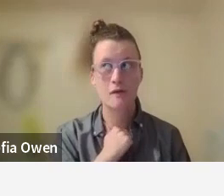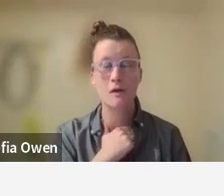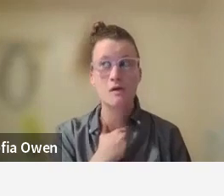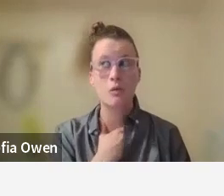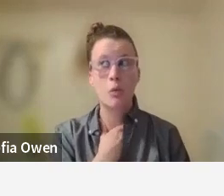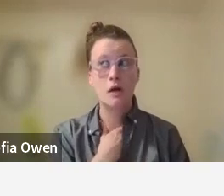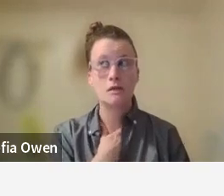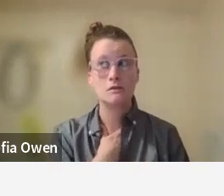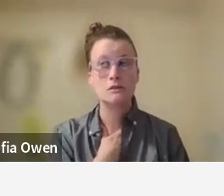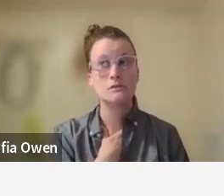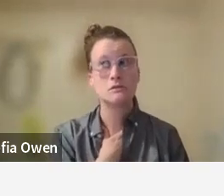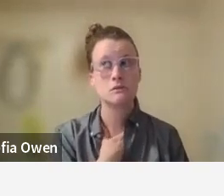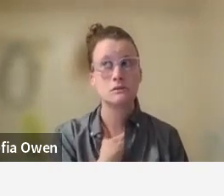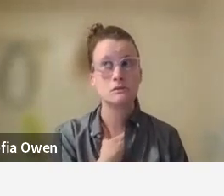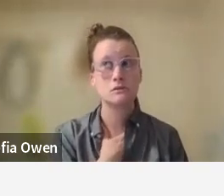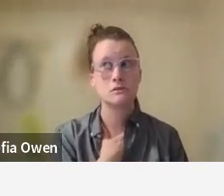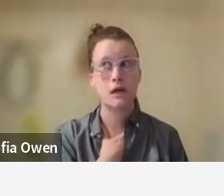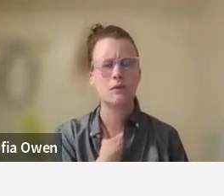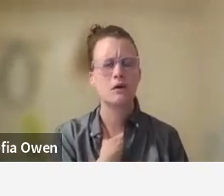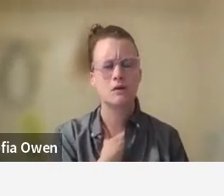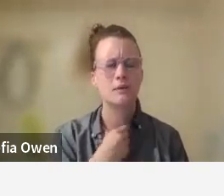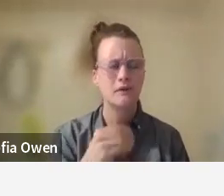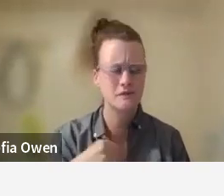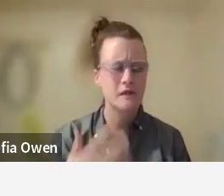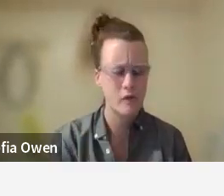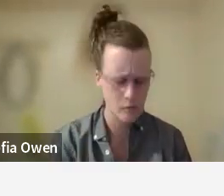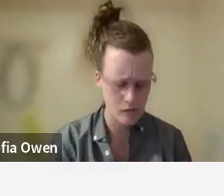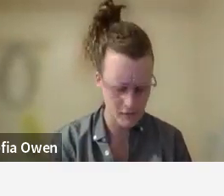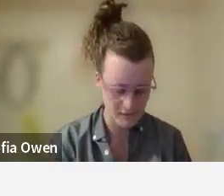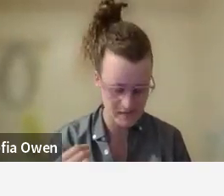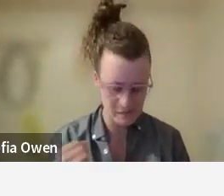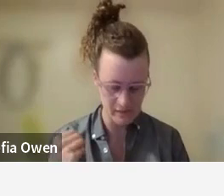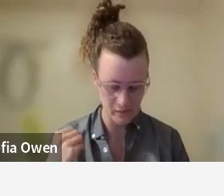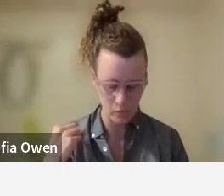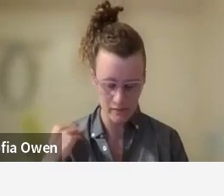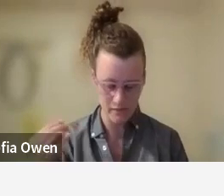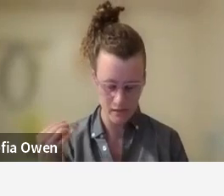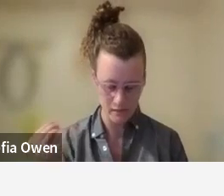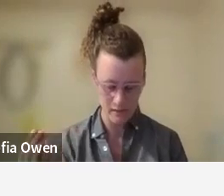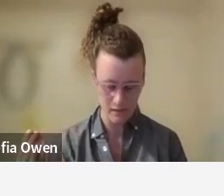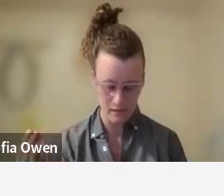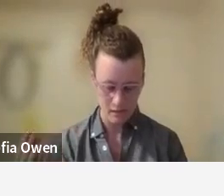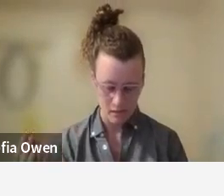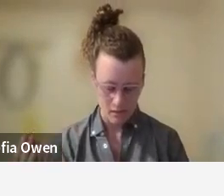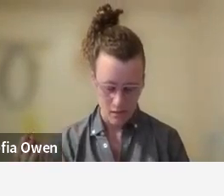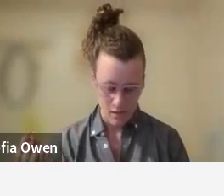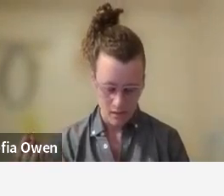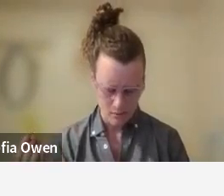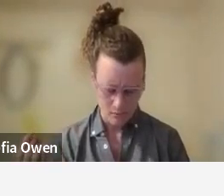really important step. The first one is sam.gov, and the second is grants.gov. More information